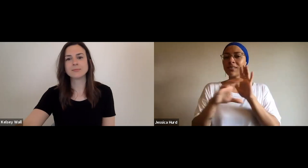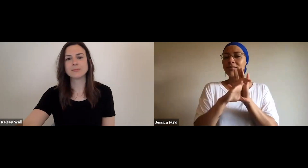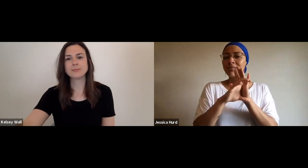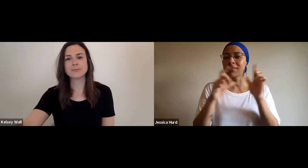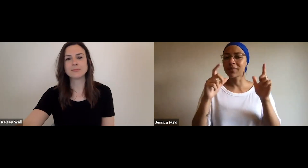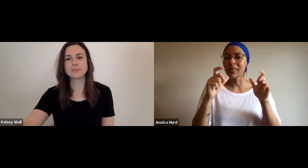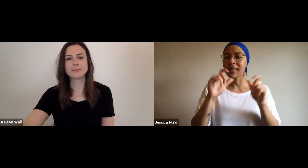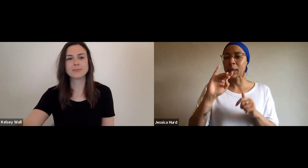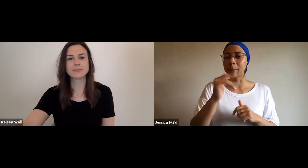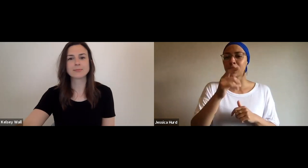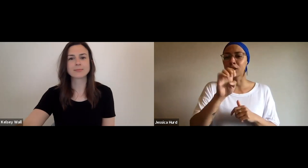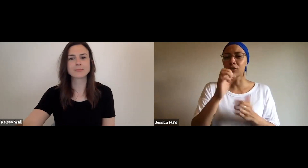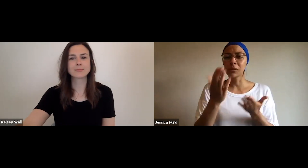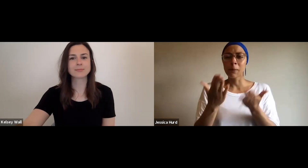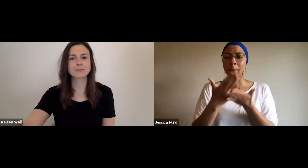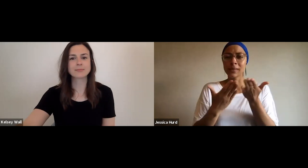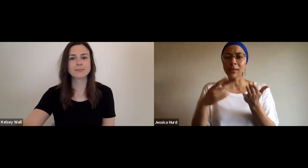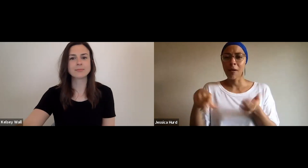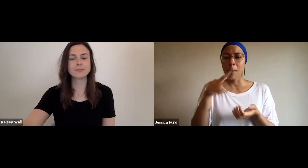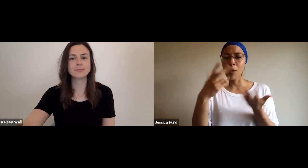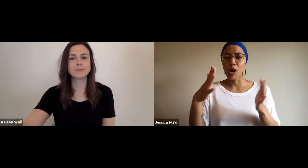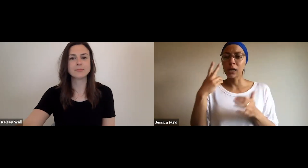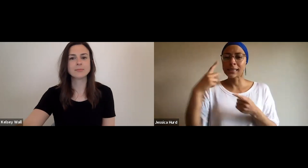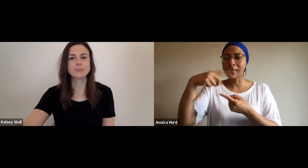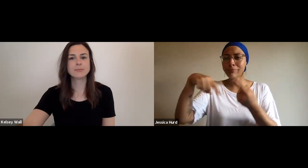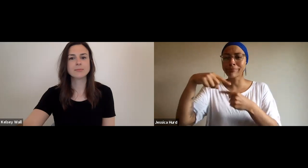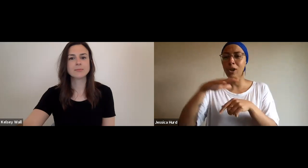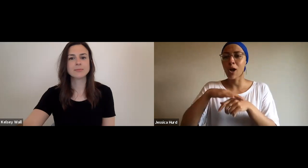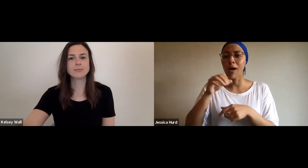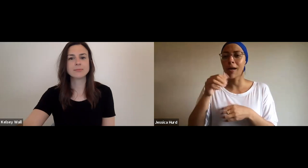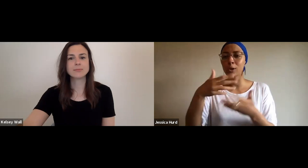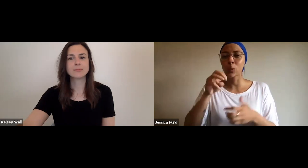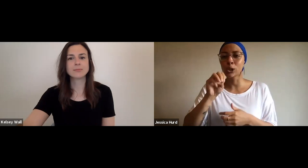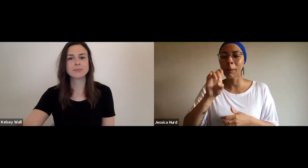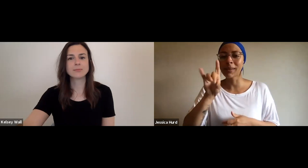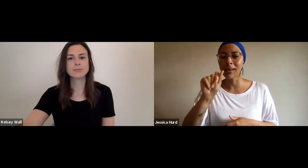and if you look at this, if you look at the picture that's off to the side, you'll see